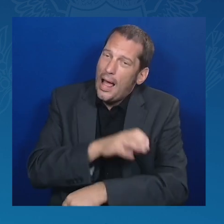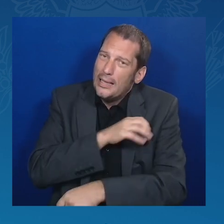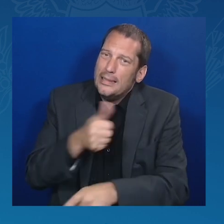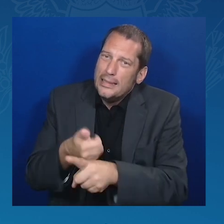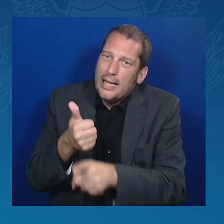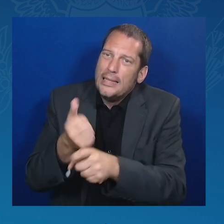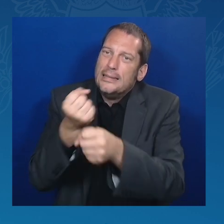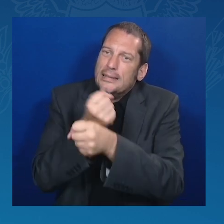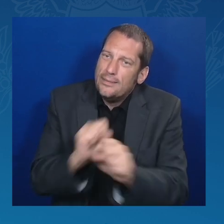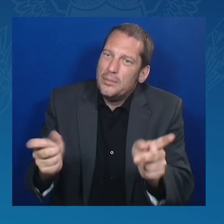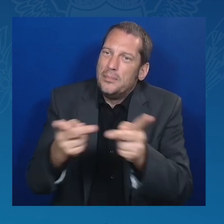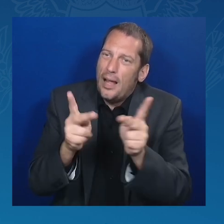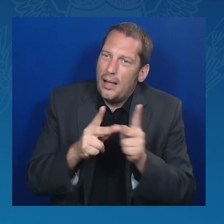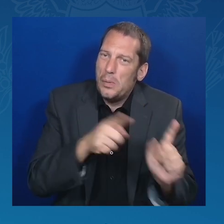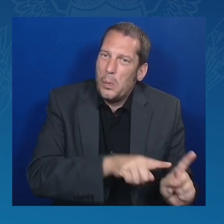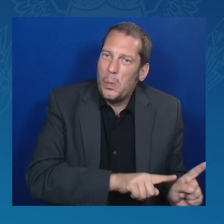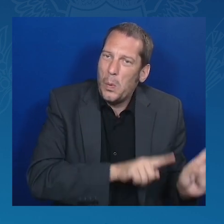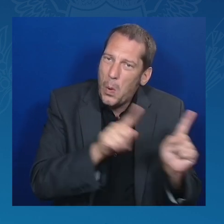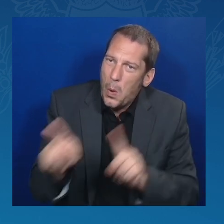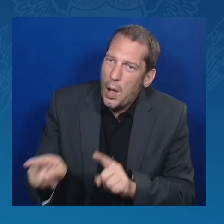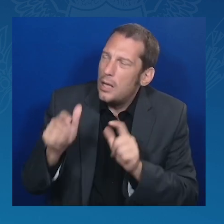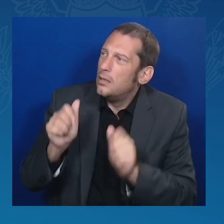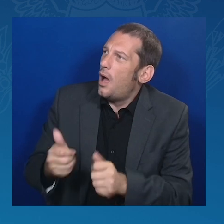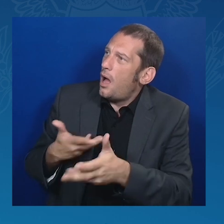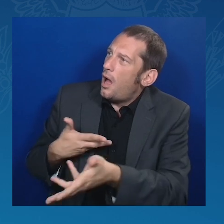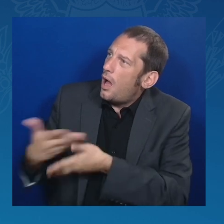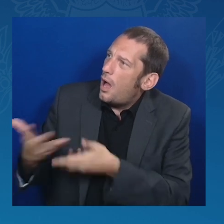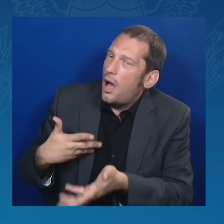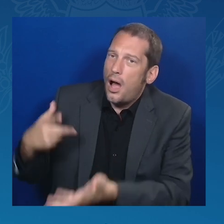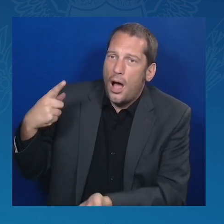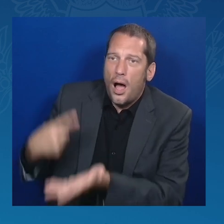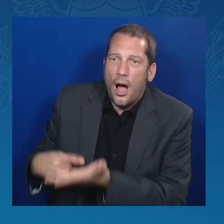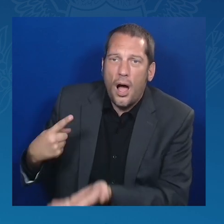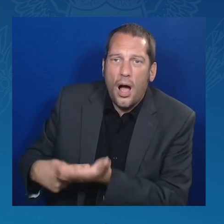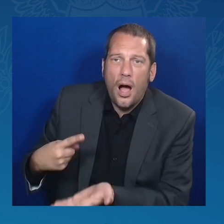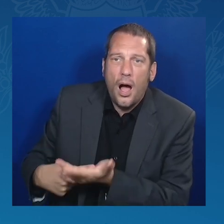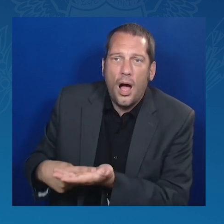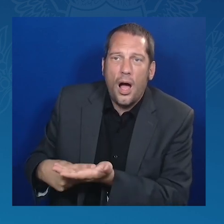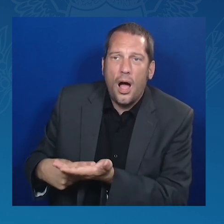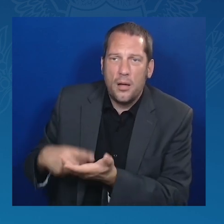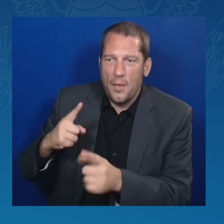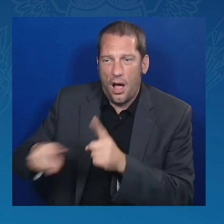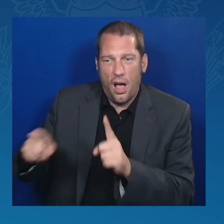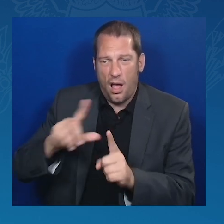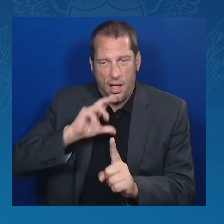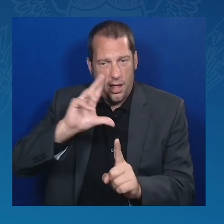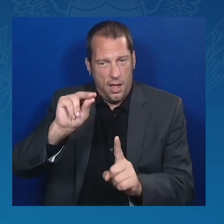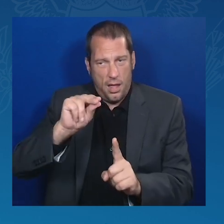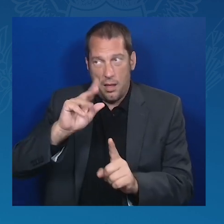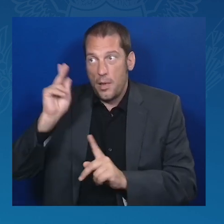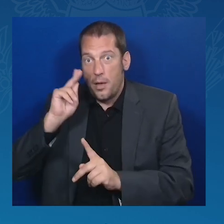or even ridicule. These clinics are the same ones that provide breast cancer screenings.